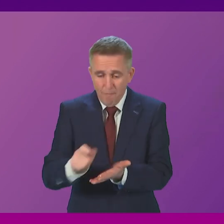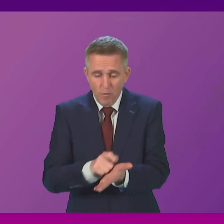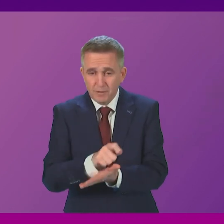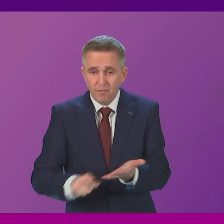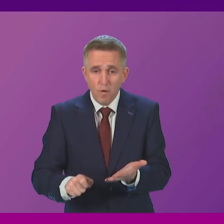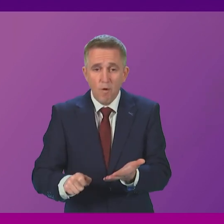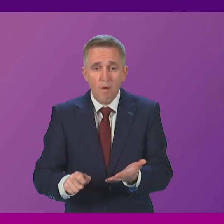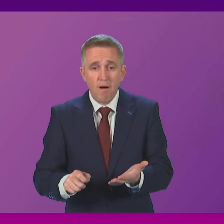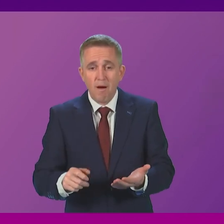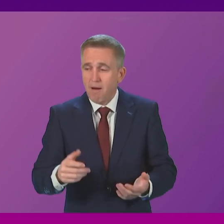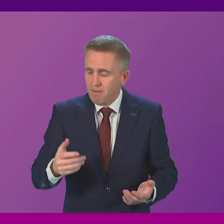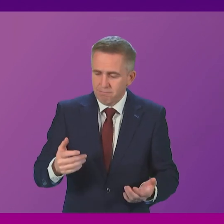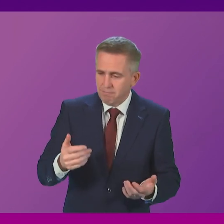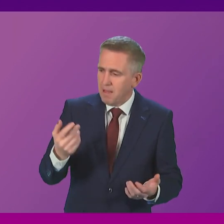nominees for their remarks.